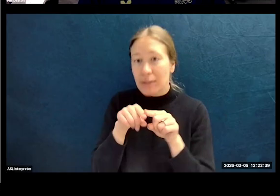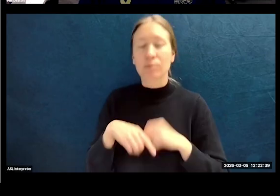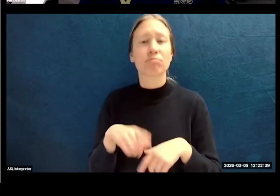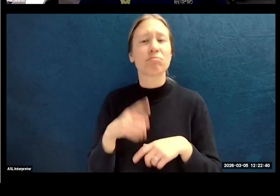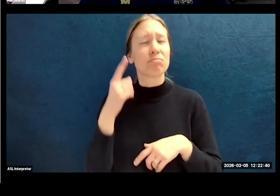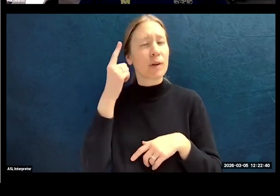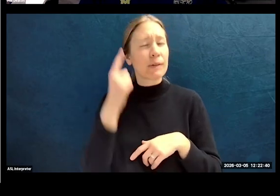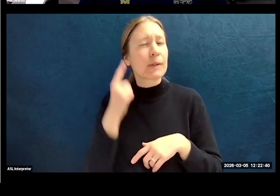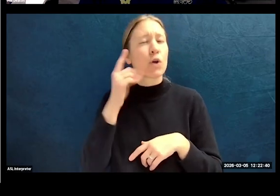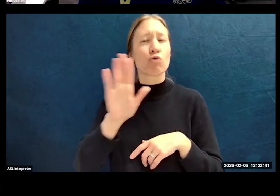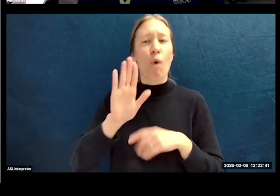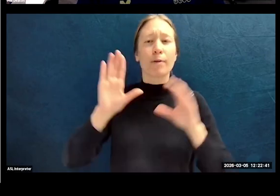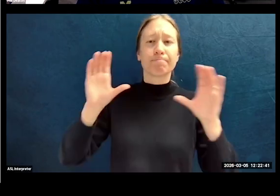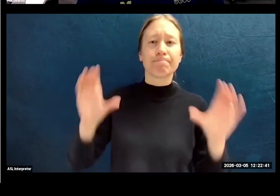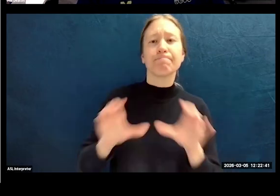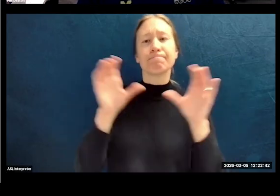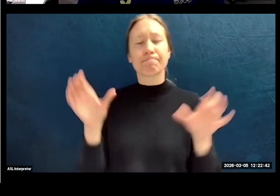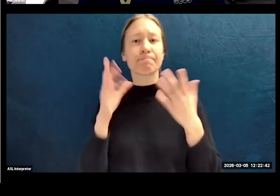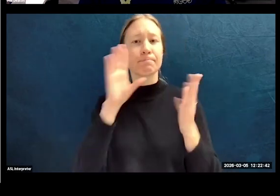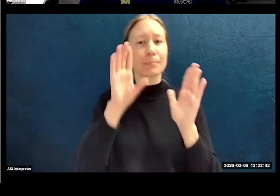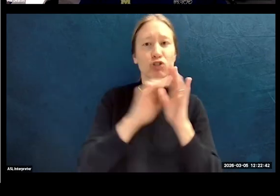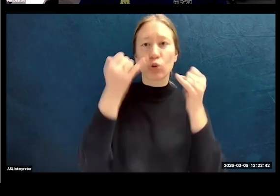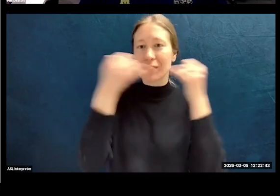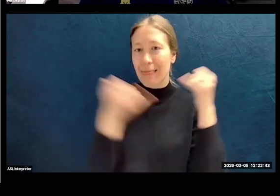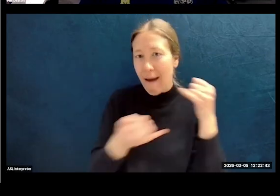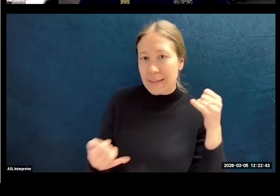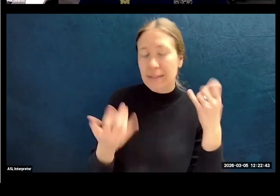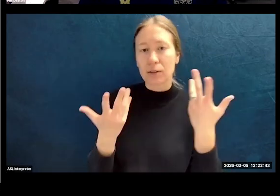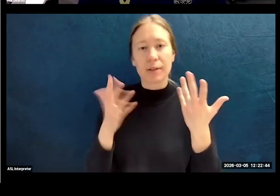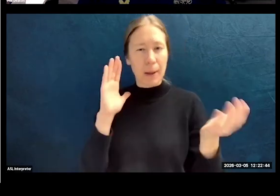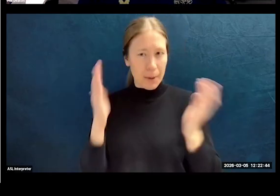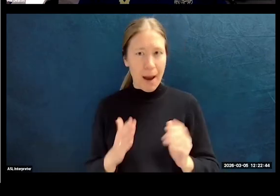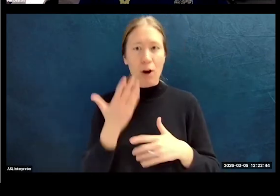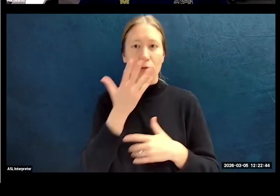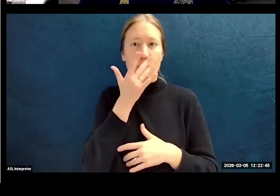like divider lines or table outlines to background color, things like this.